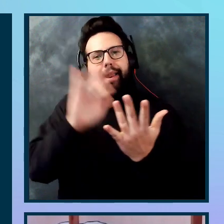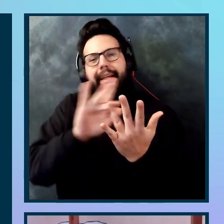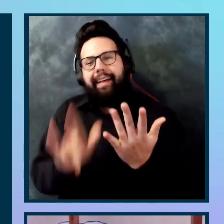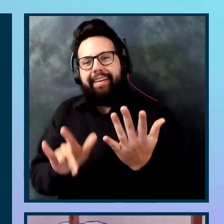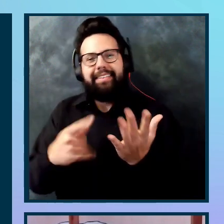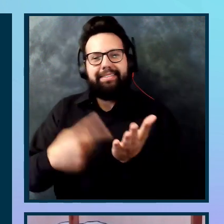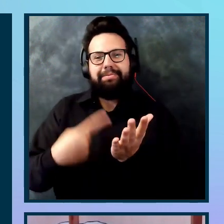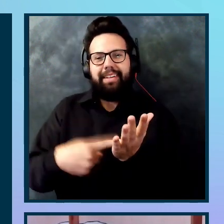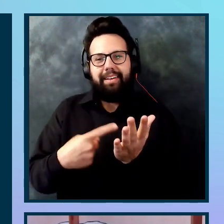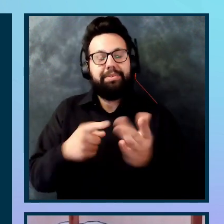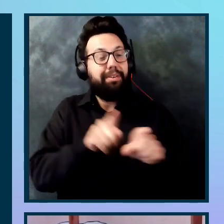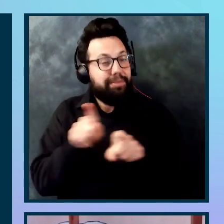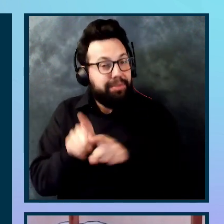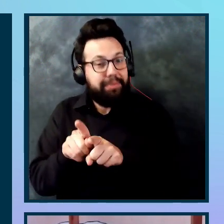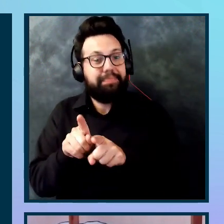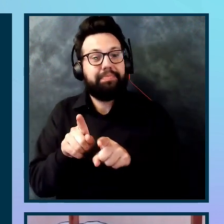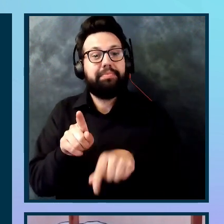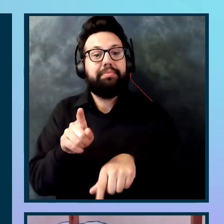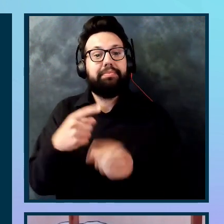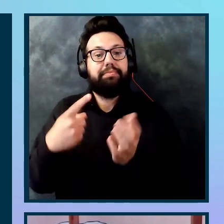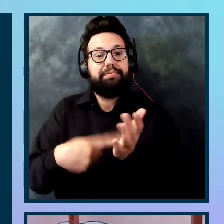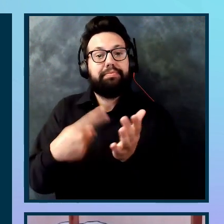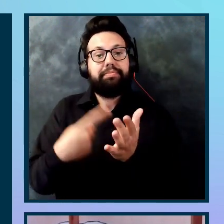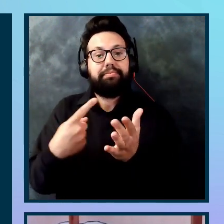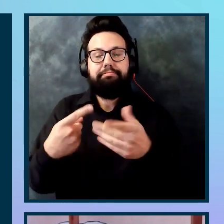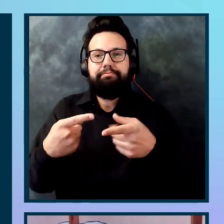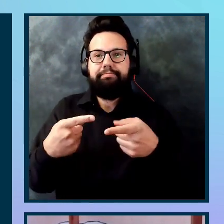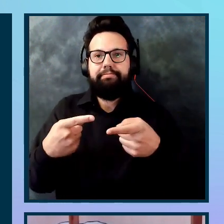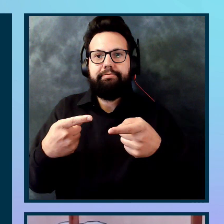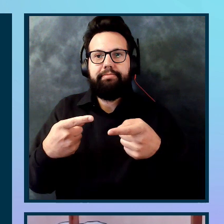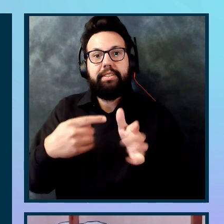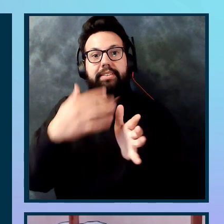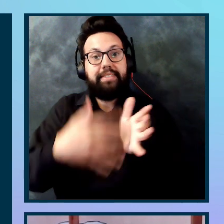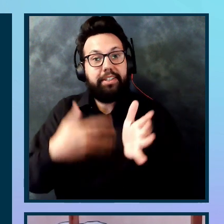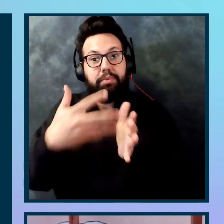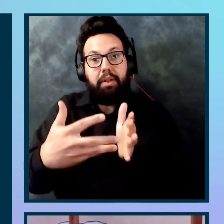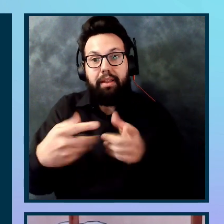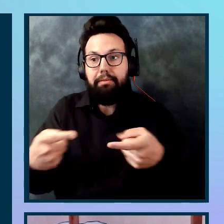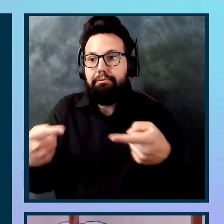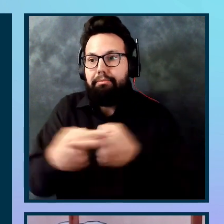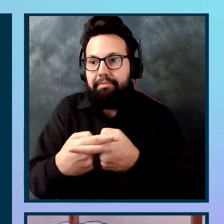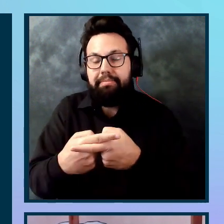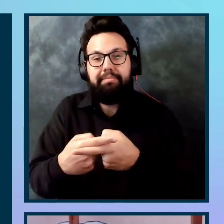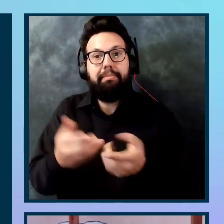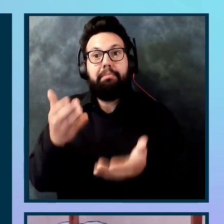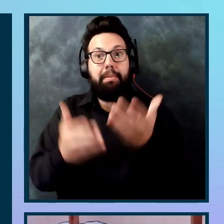so if we're doing an in-person training, and chances are someone's gonna be sick that day